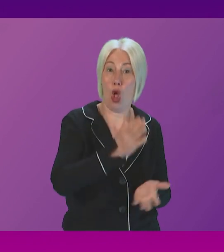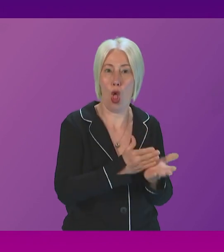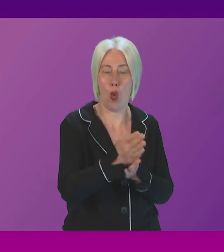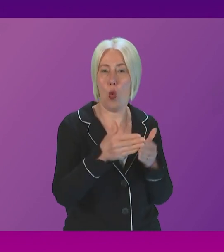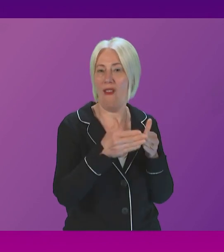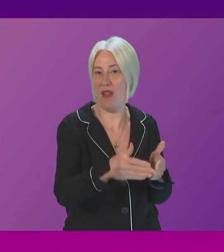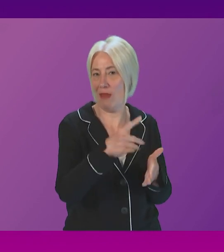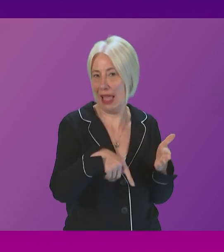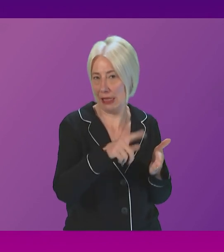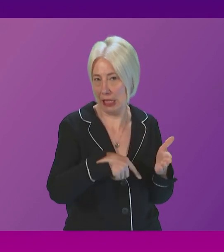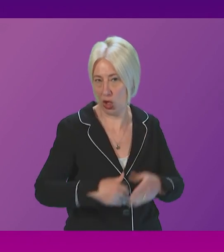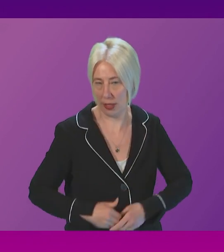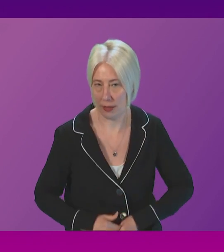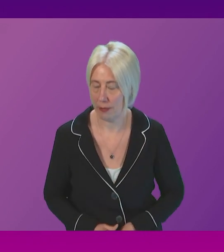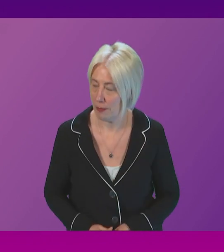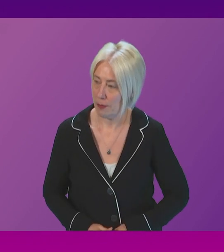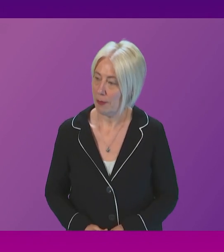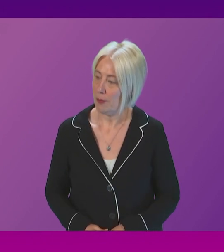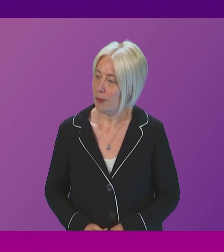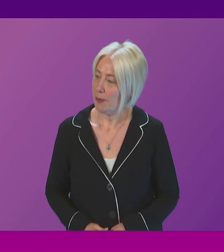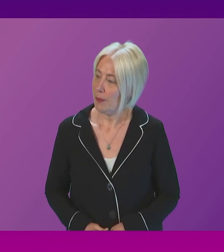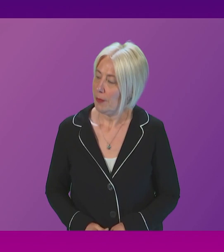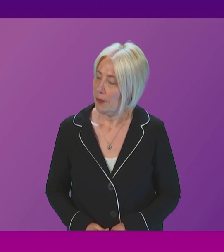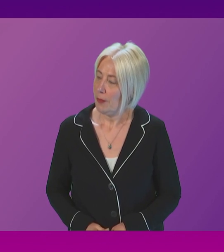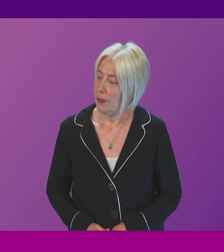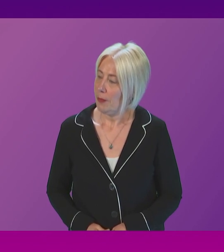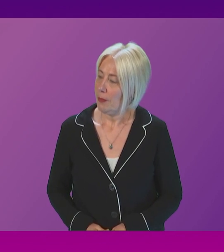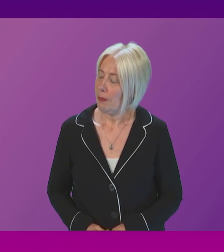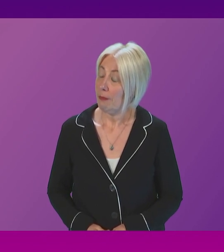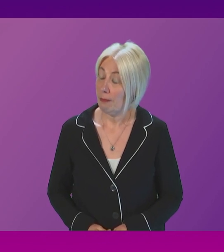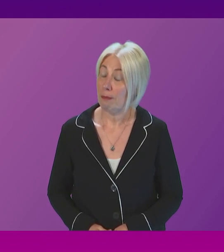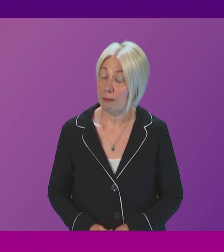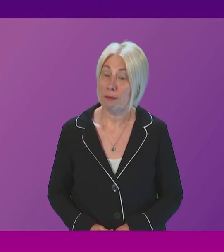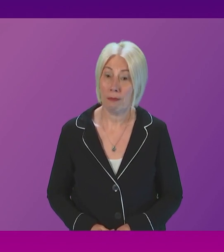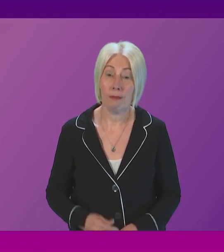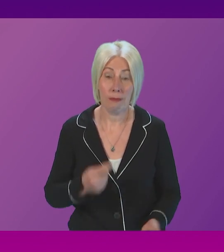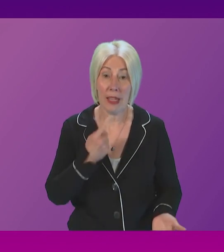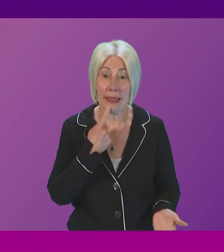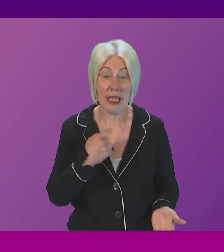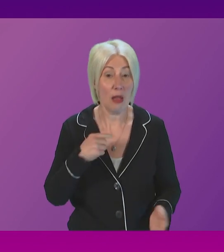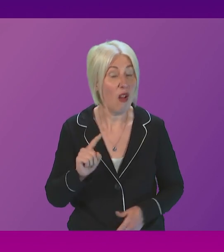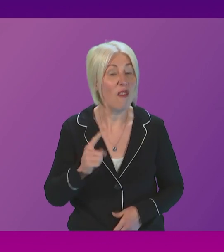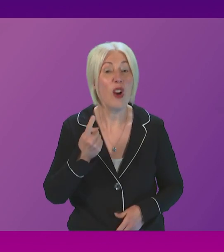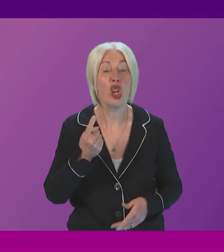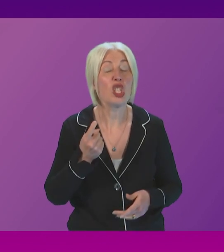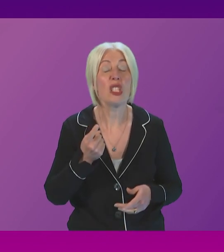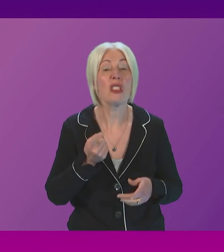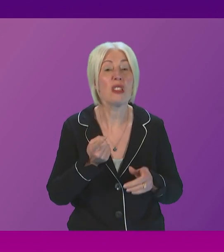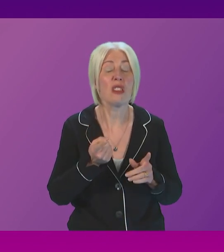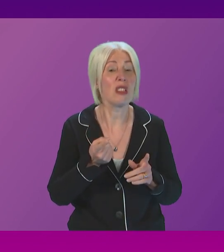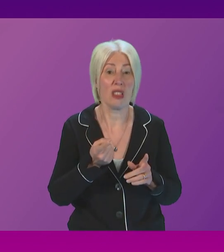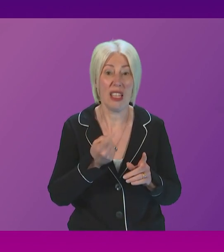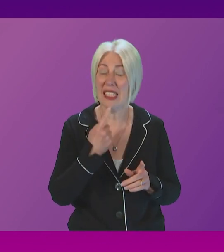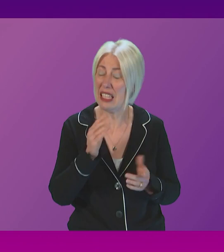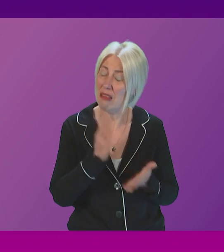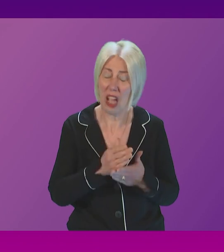As I said in my first answer, of course we recognise the disruption that is caused not